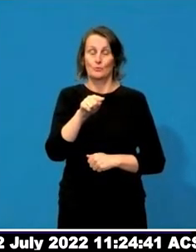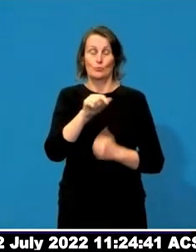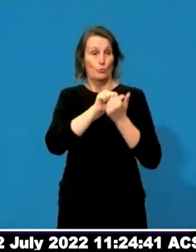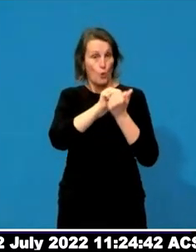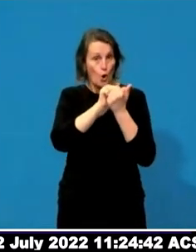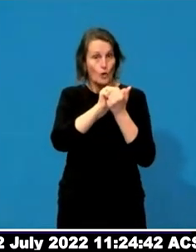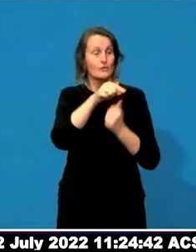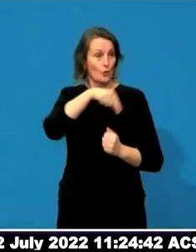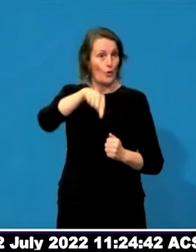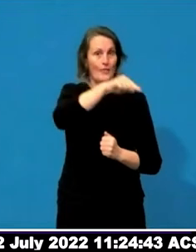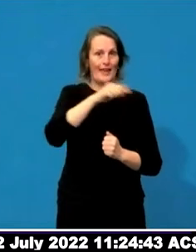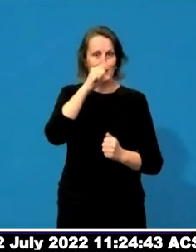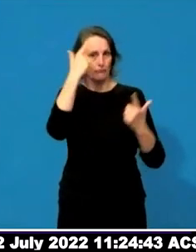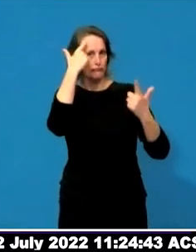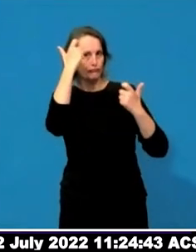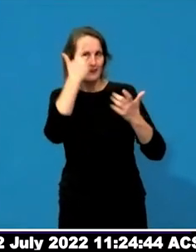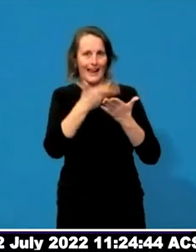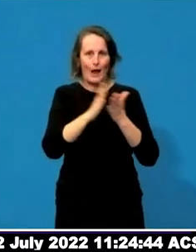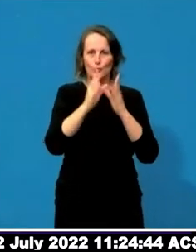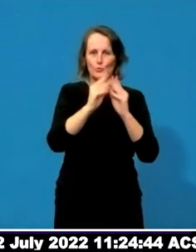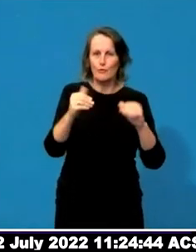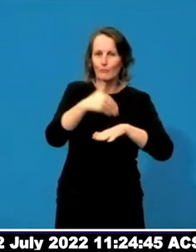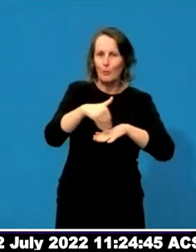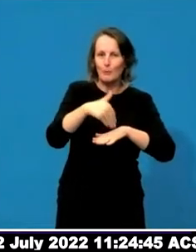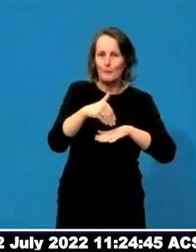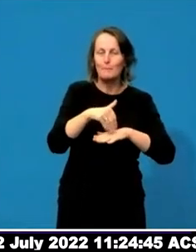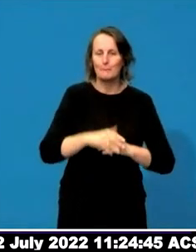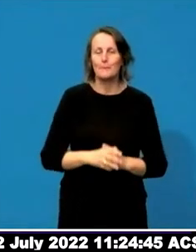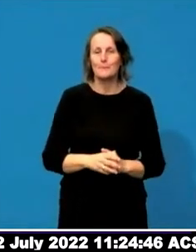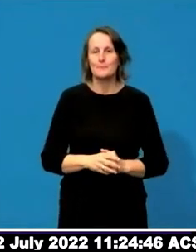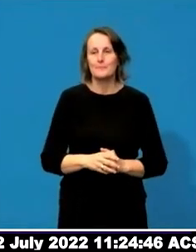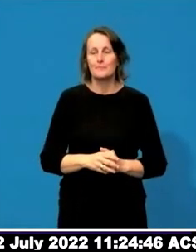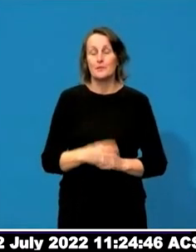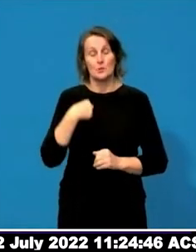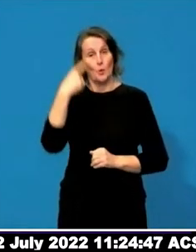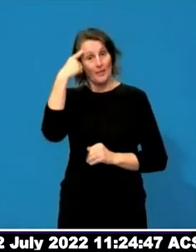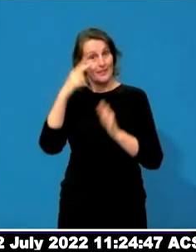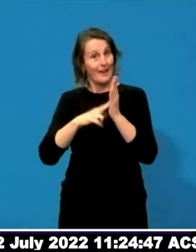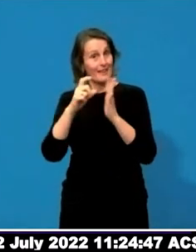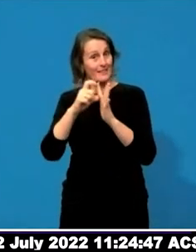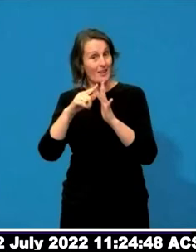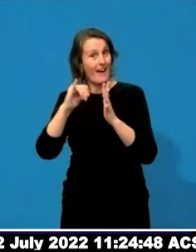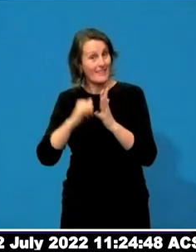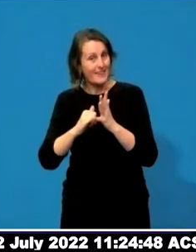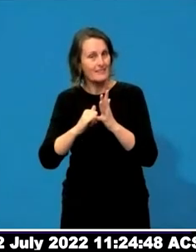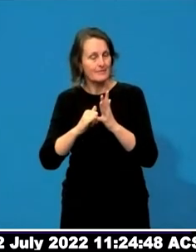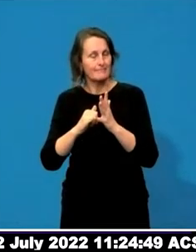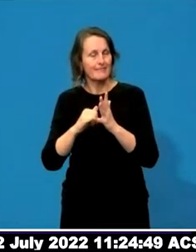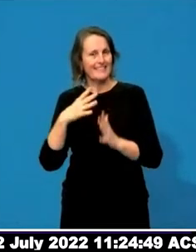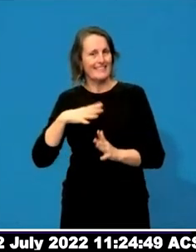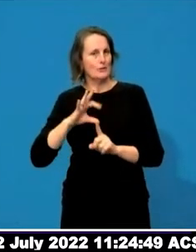And I think that's an area that NDIS and the scheme needs to improve in.